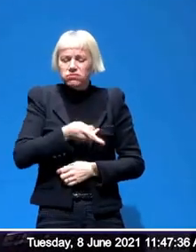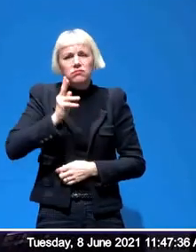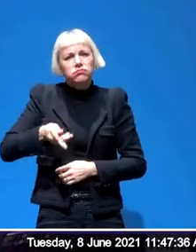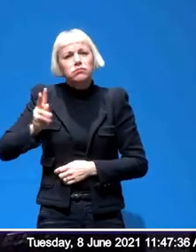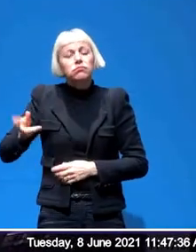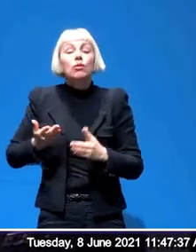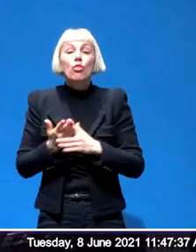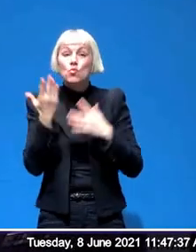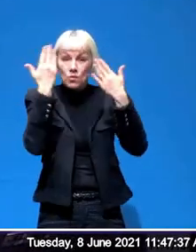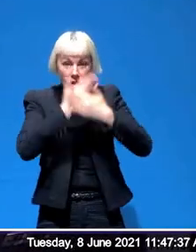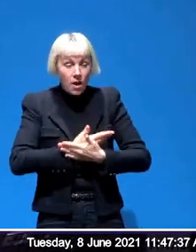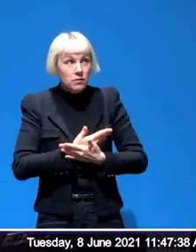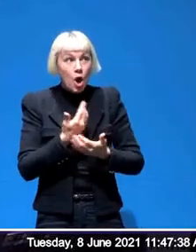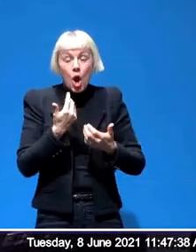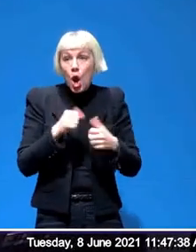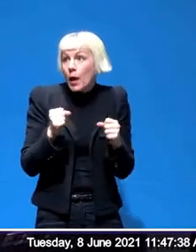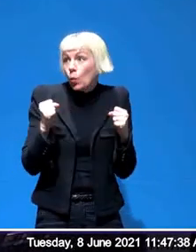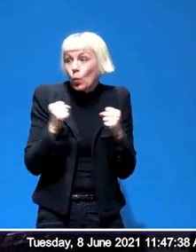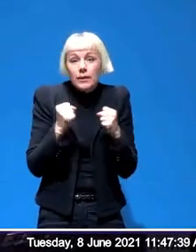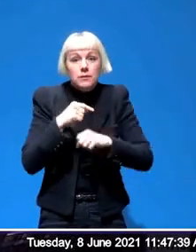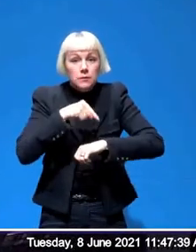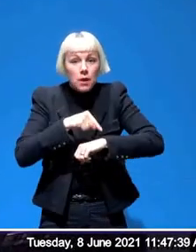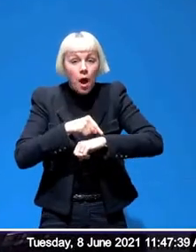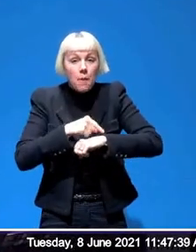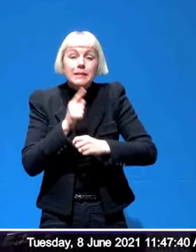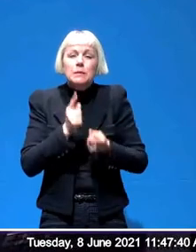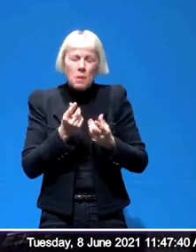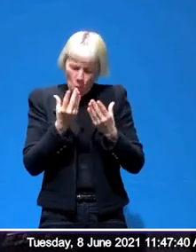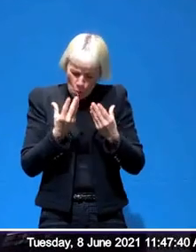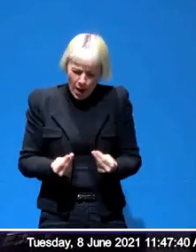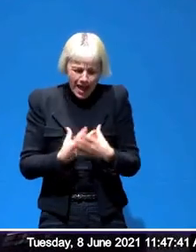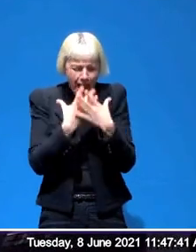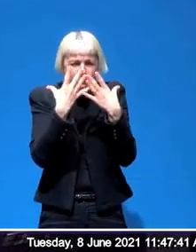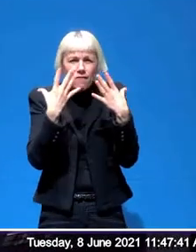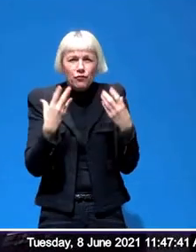In winter, as it is now, two quilts, two pillows, a Kylie mattress protector